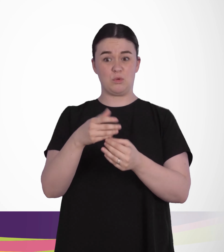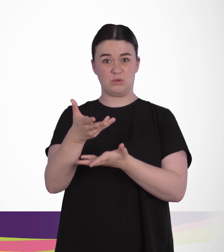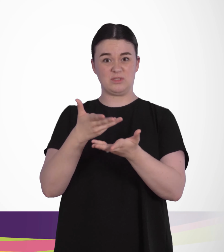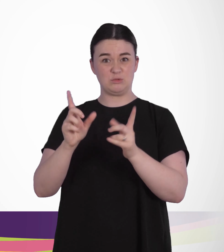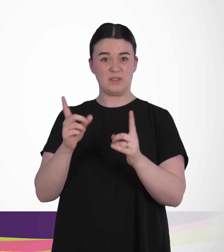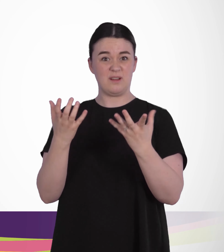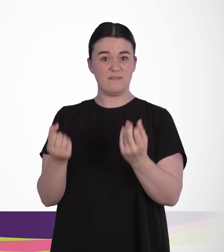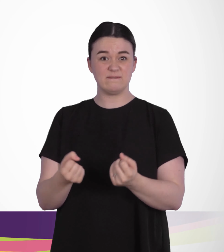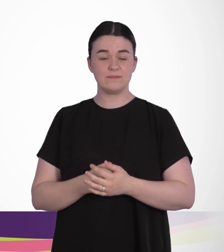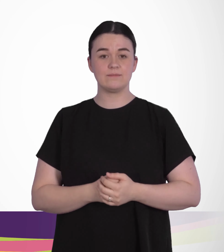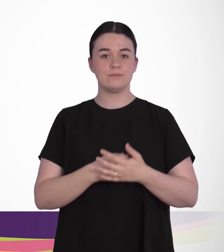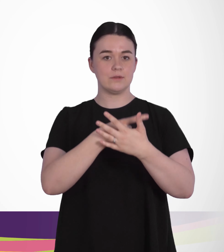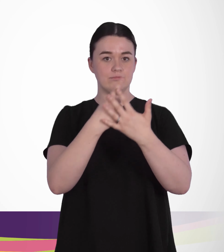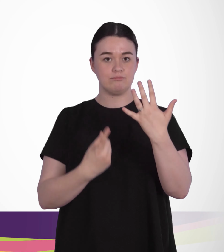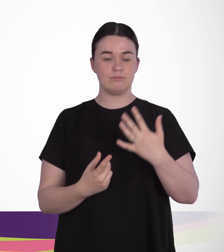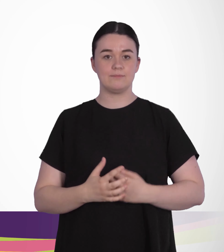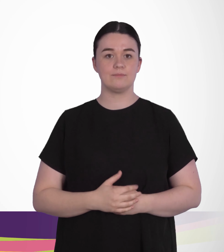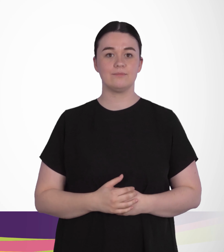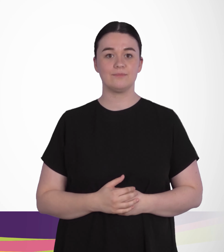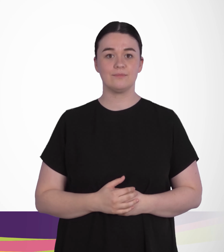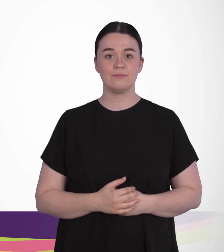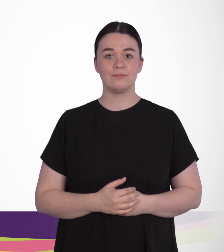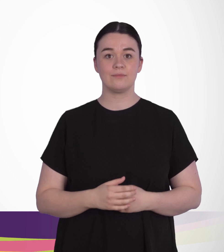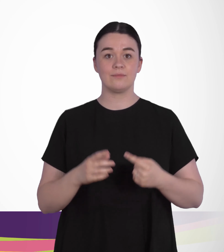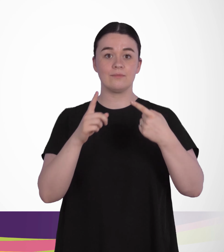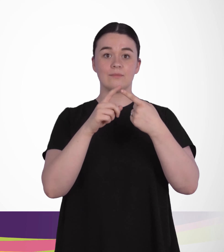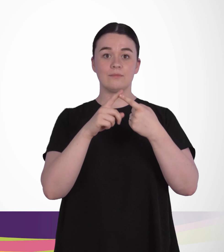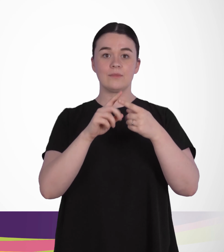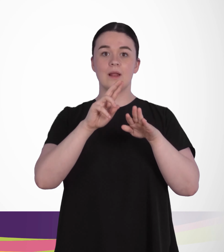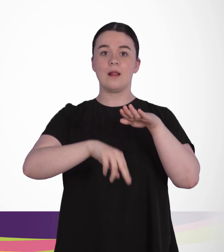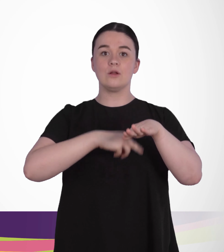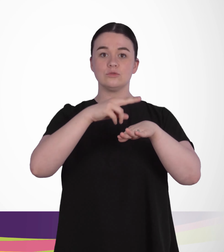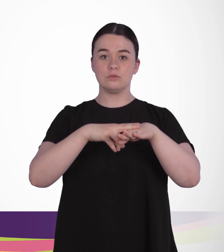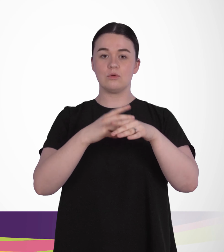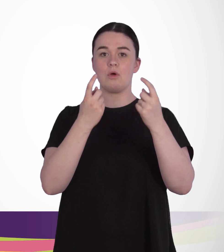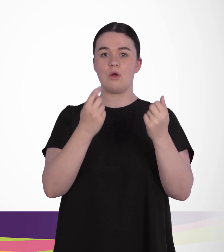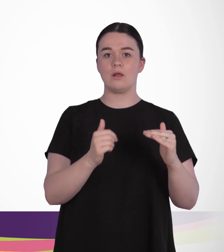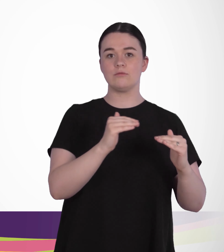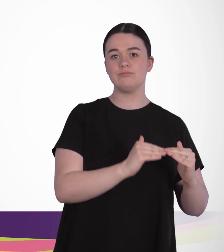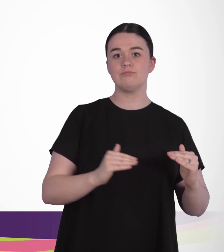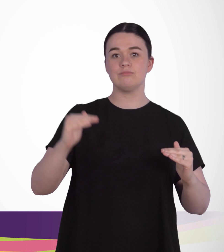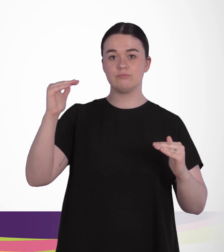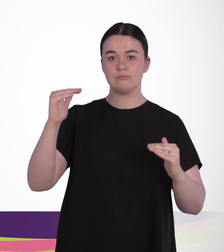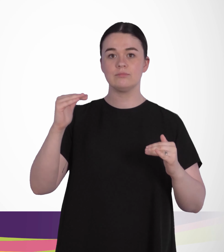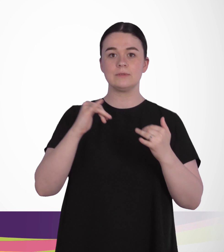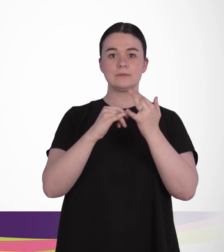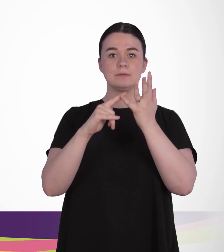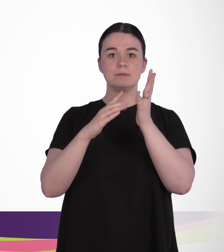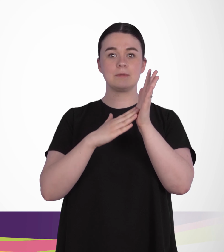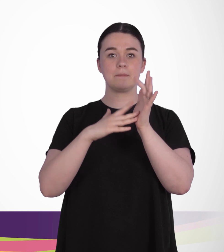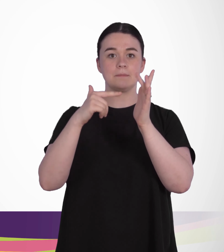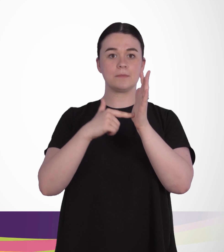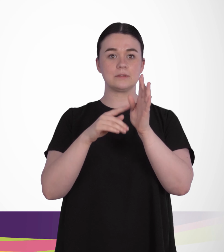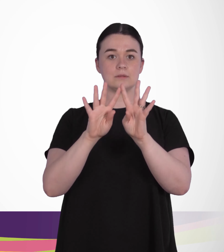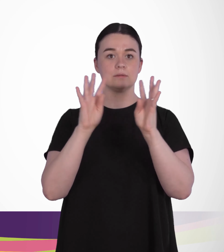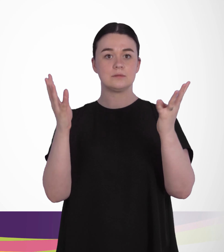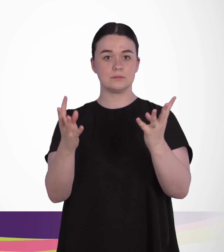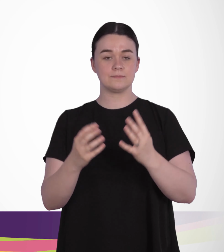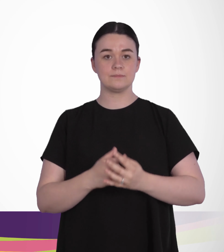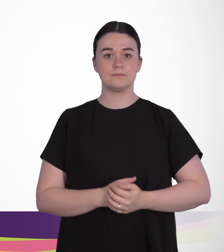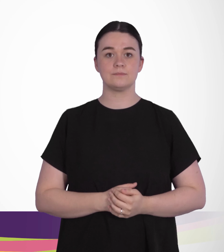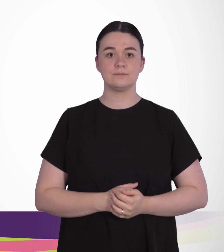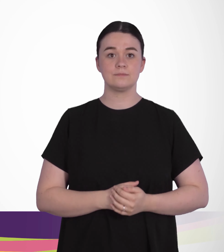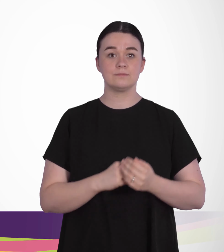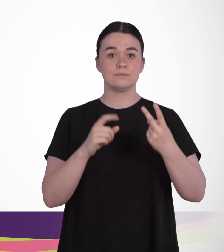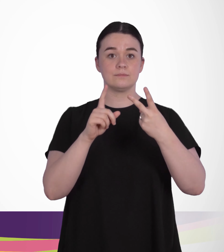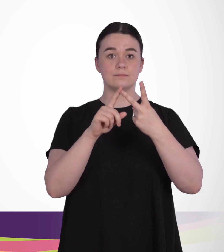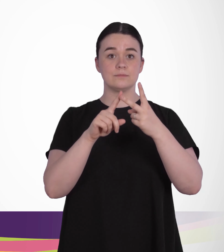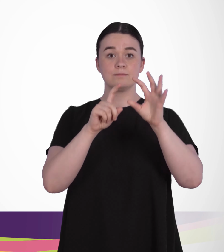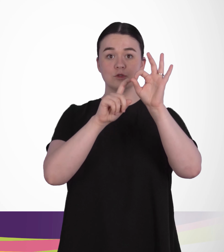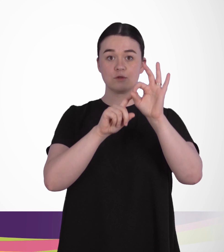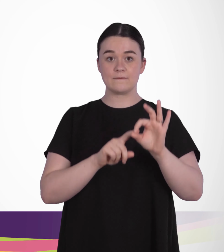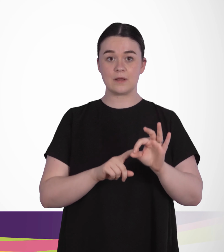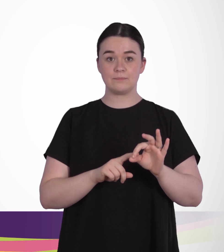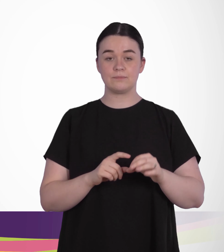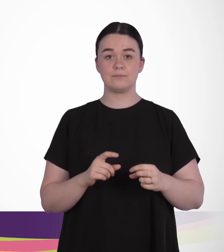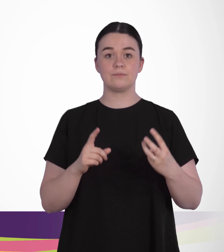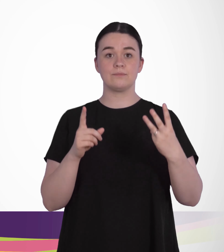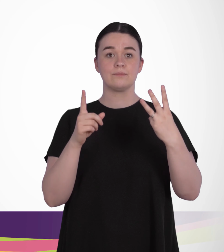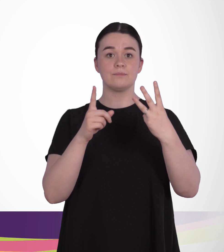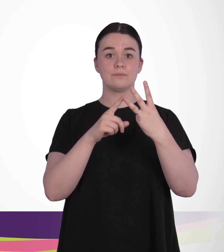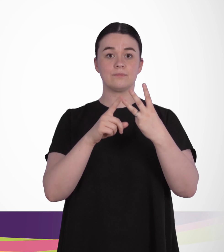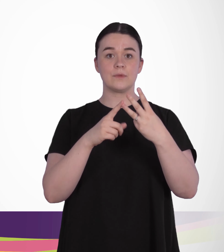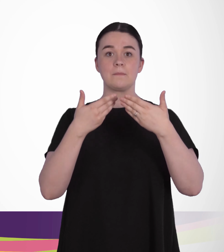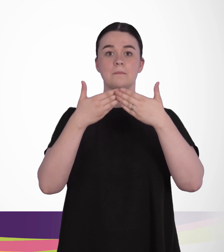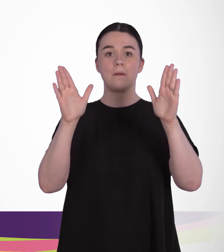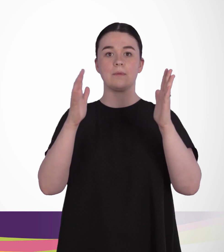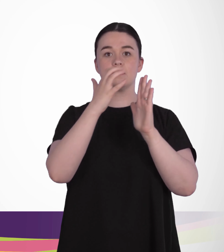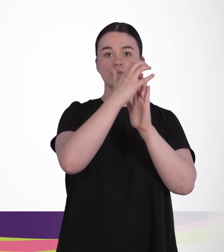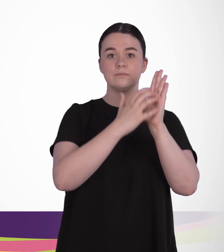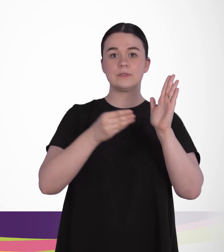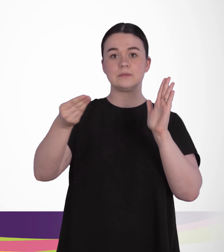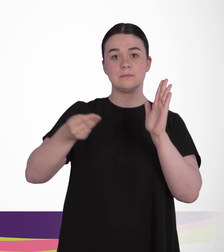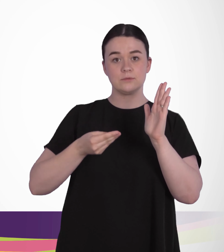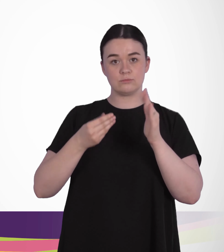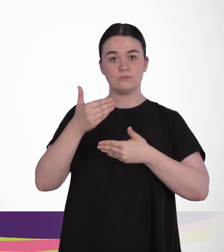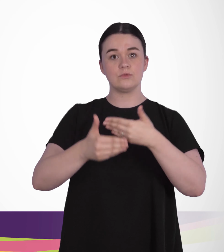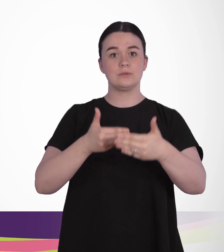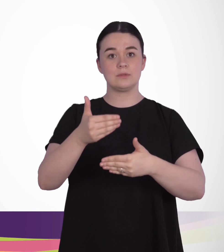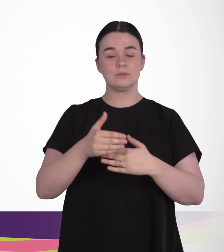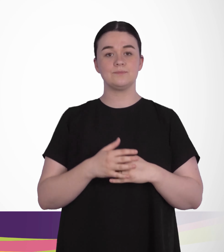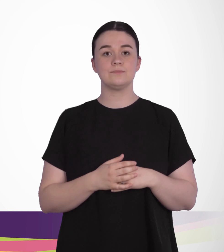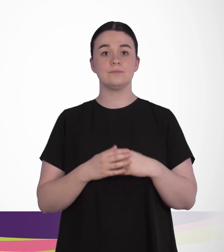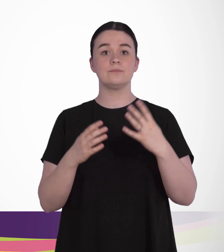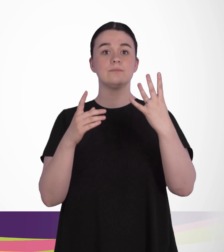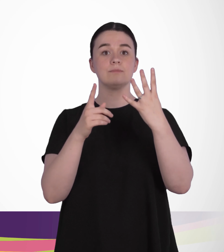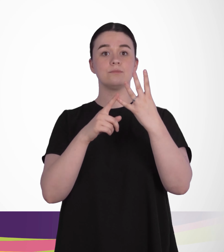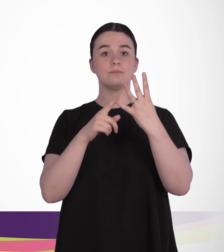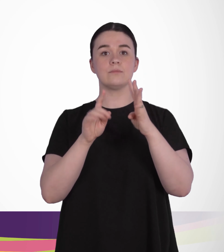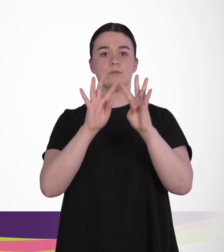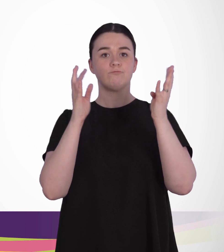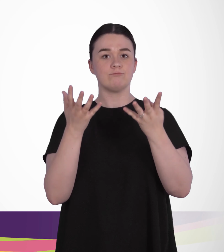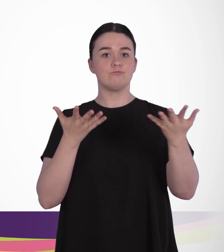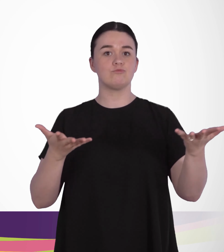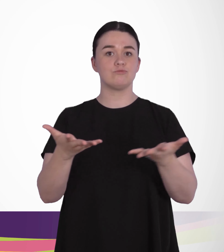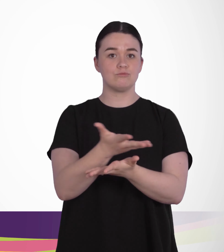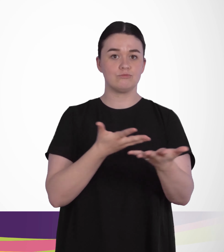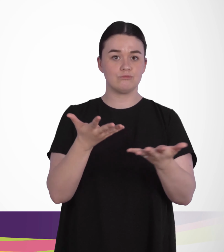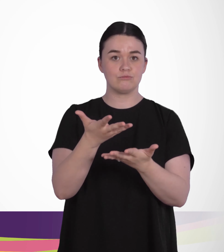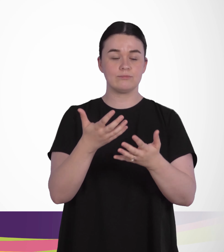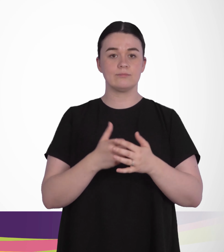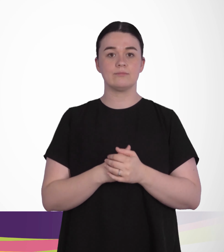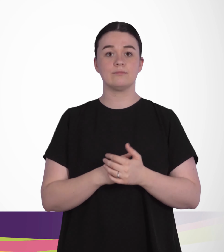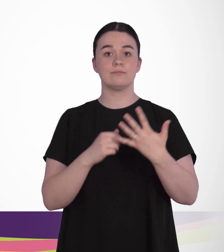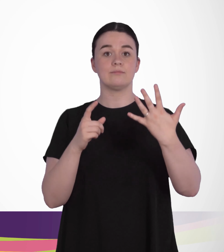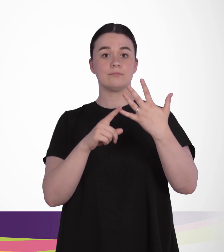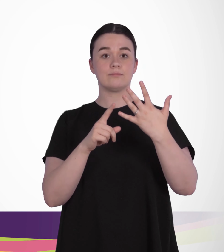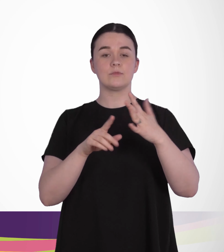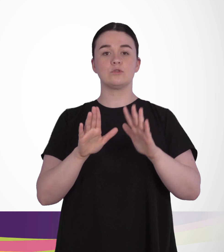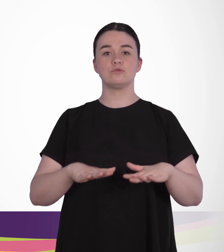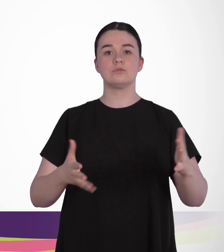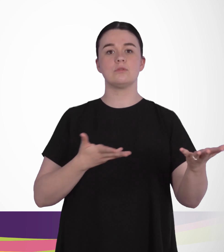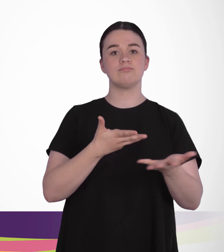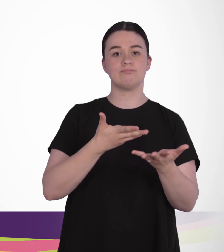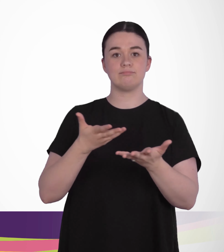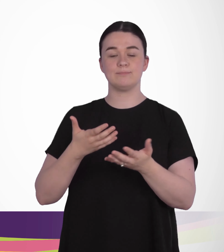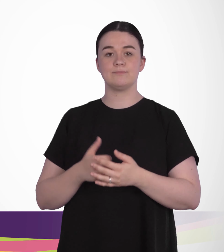a National Early Years Summit, survey, public submission process, roundtables and children’s consultations.